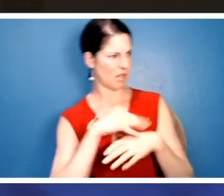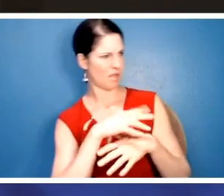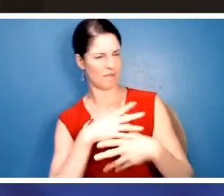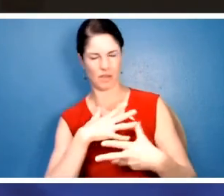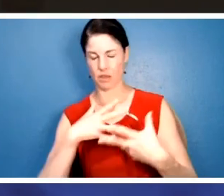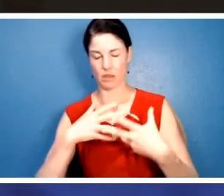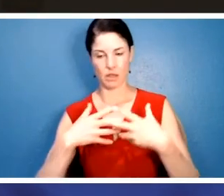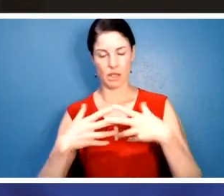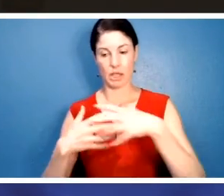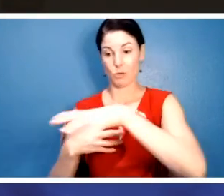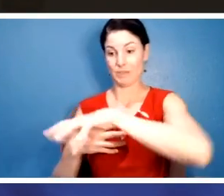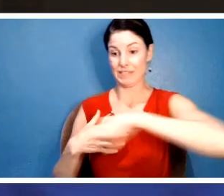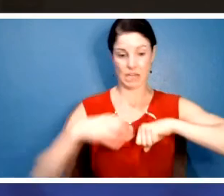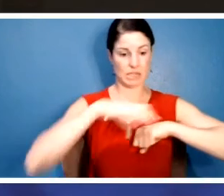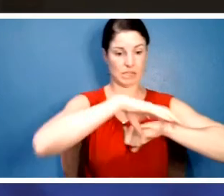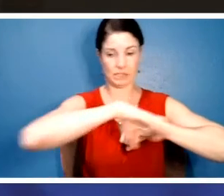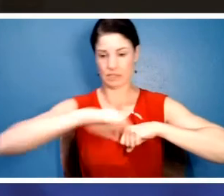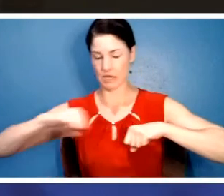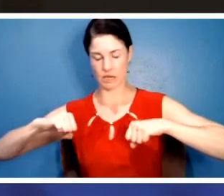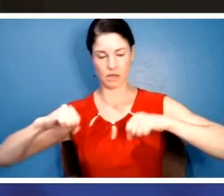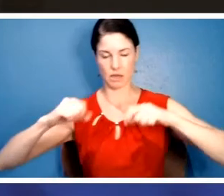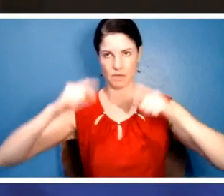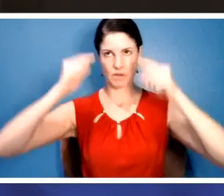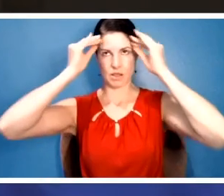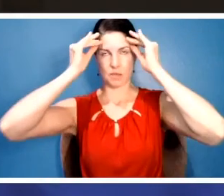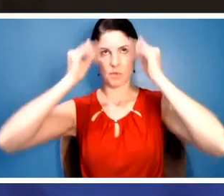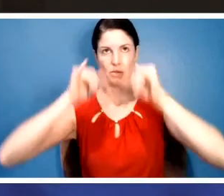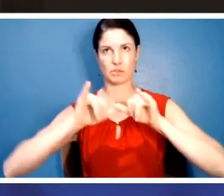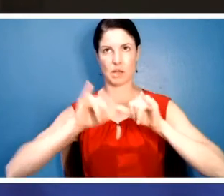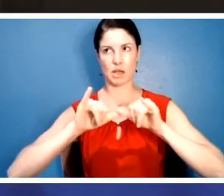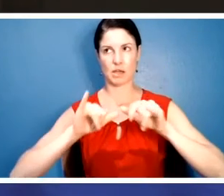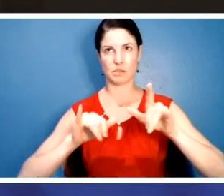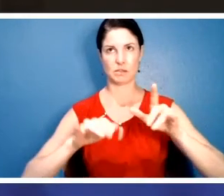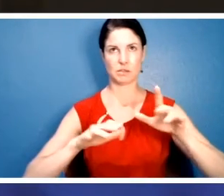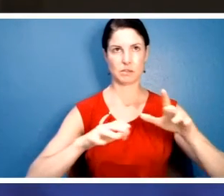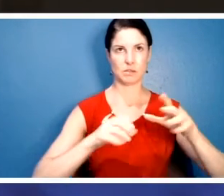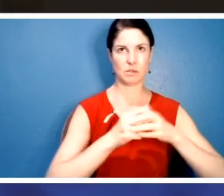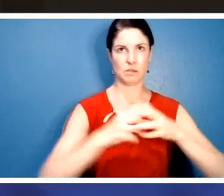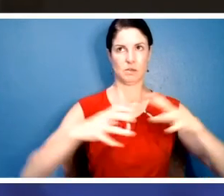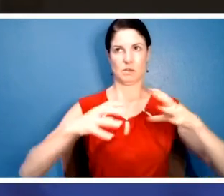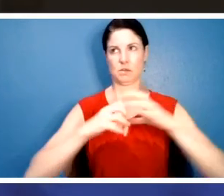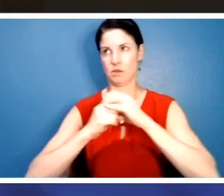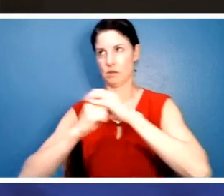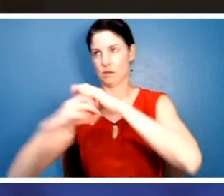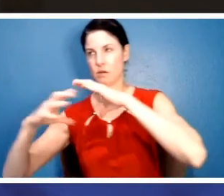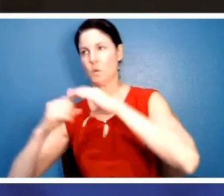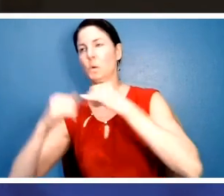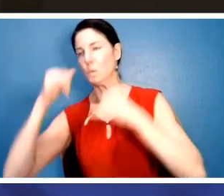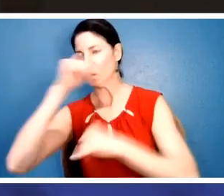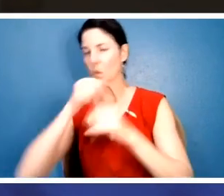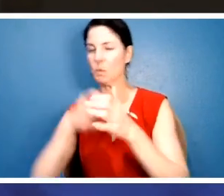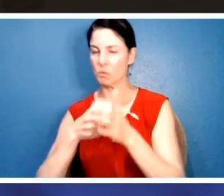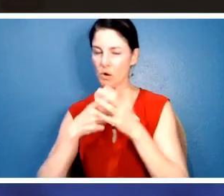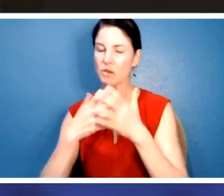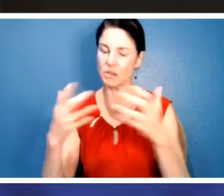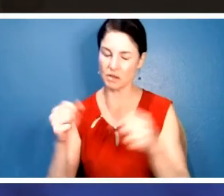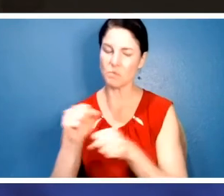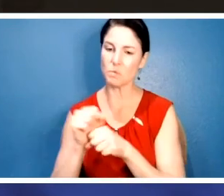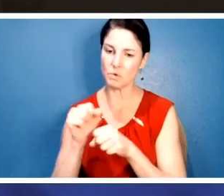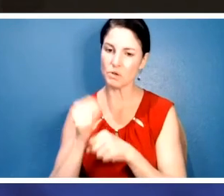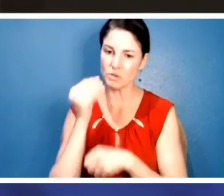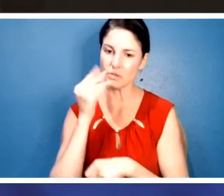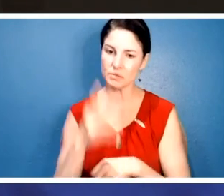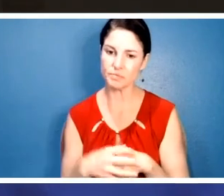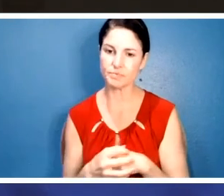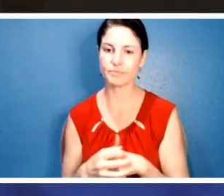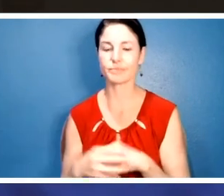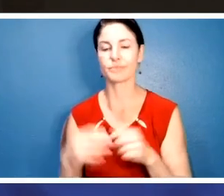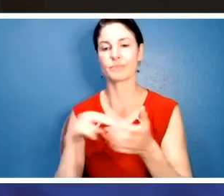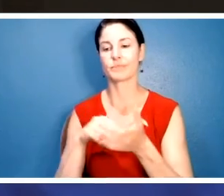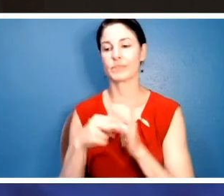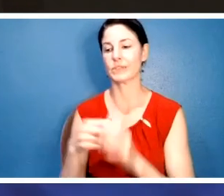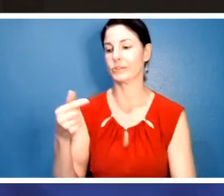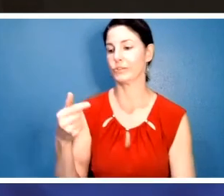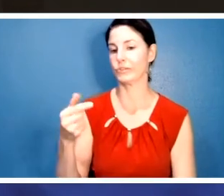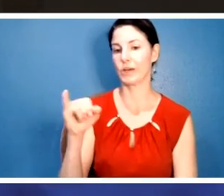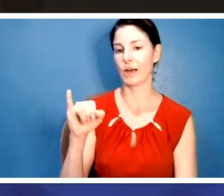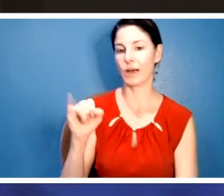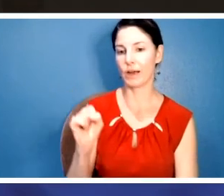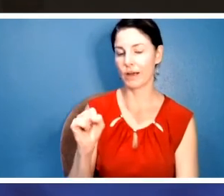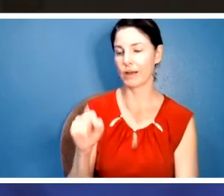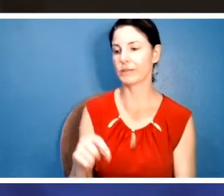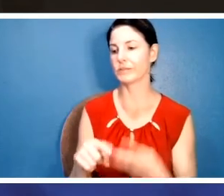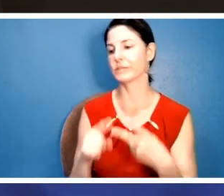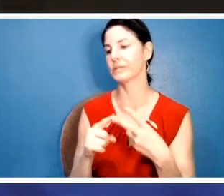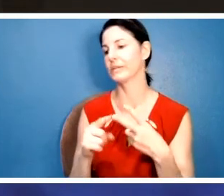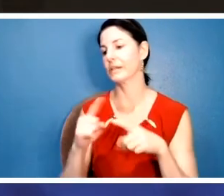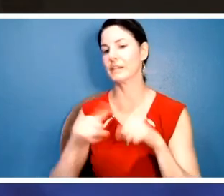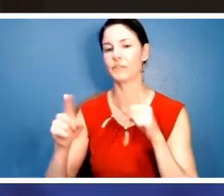SacGov: Taking that on to simultaneous consideration is is very Labor intensive that's why you know, with the advent of GIs and the advent of different cartographic and technologies and platforms.